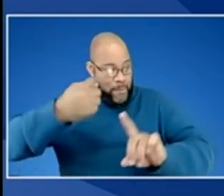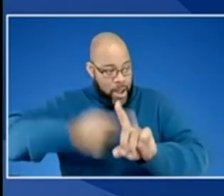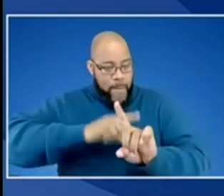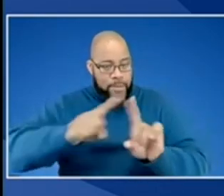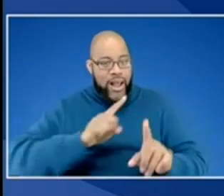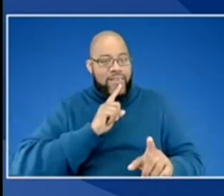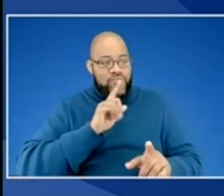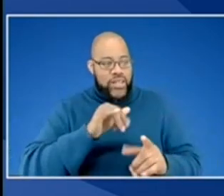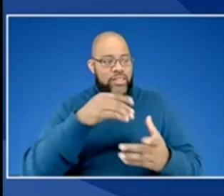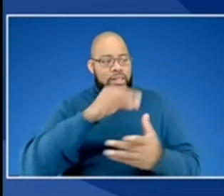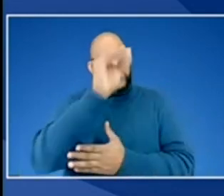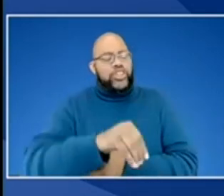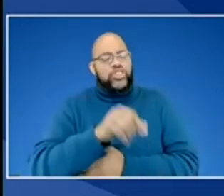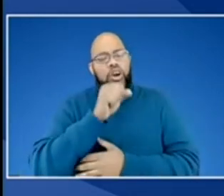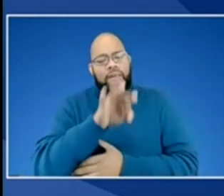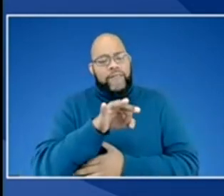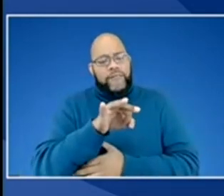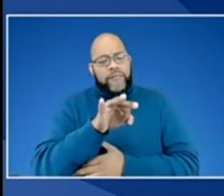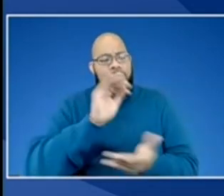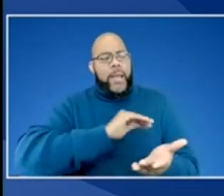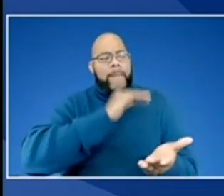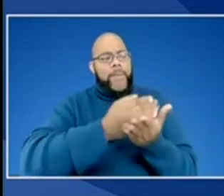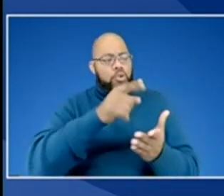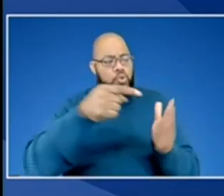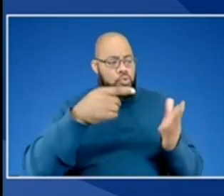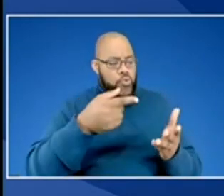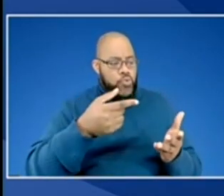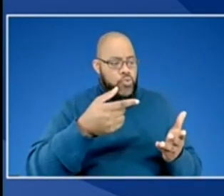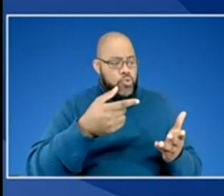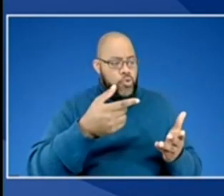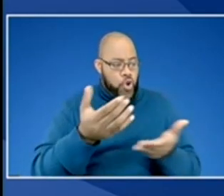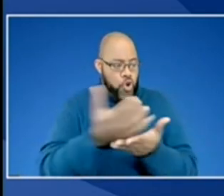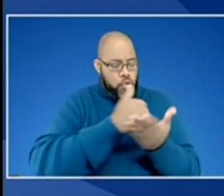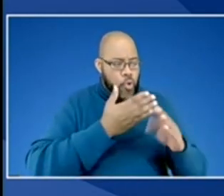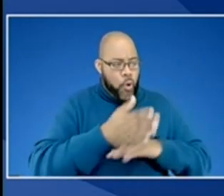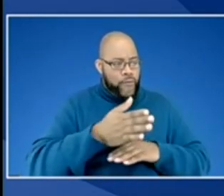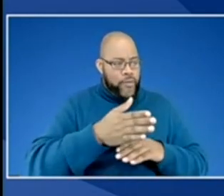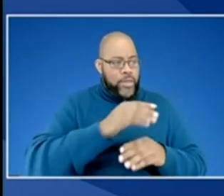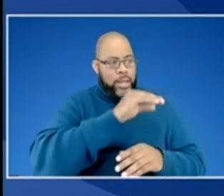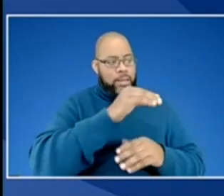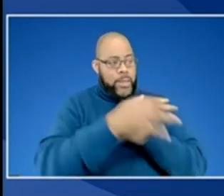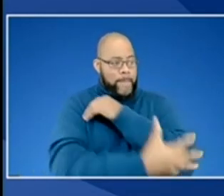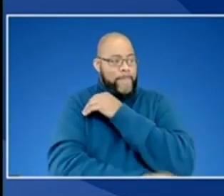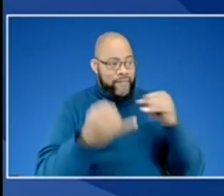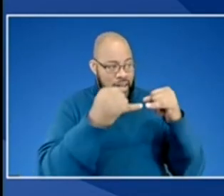percentage of the amount that you earn over the poverty line really just adds a